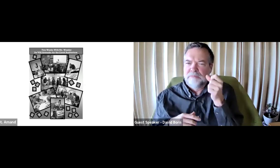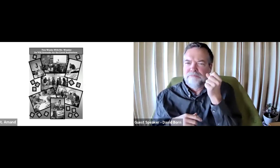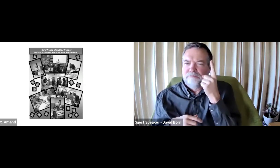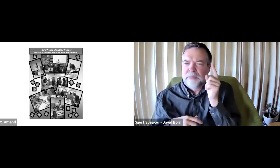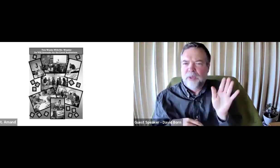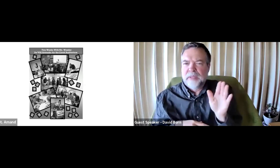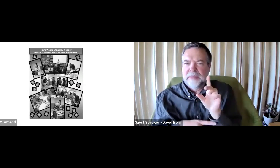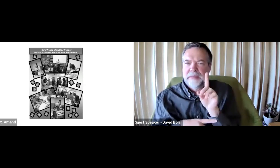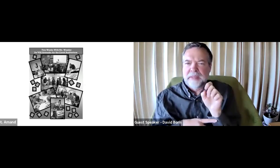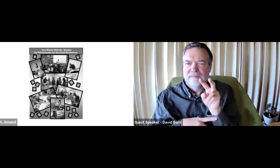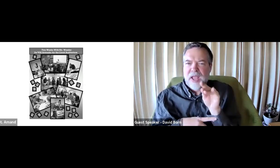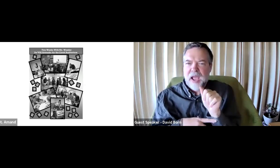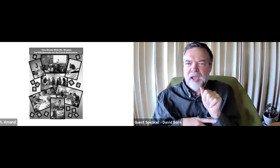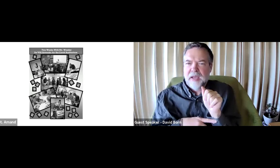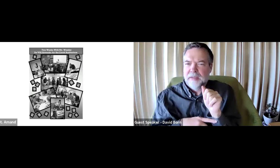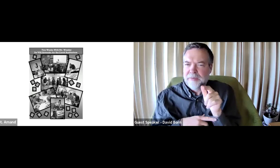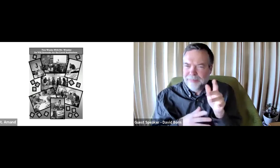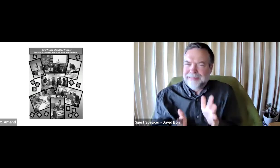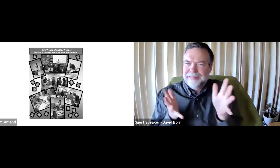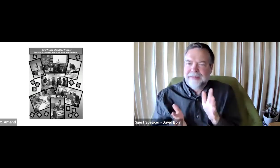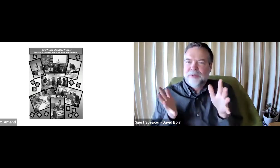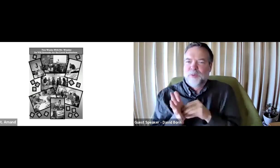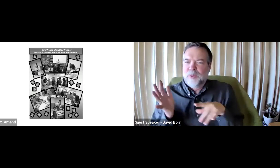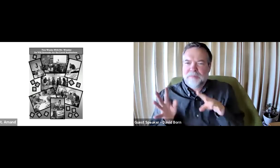throughout his life about helping students understand